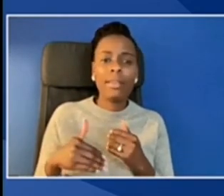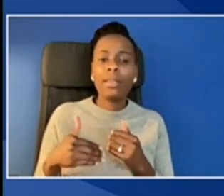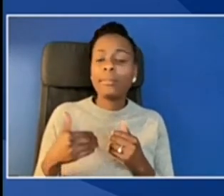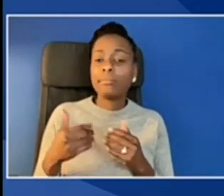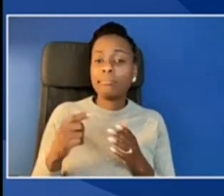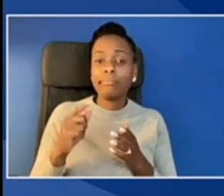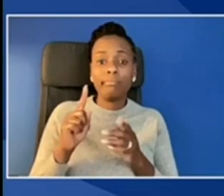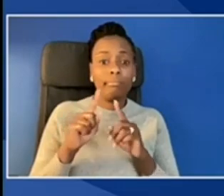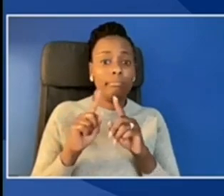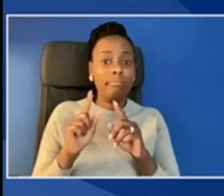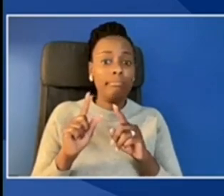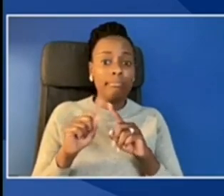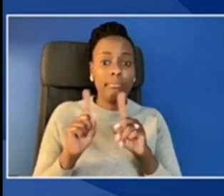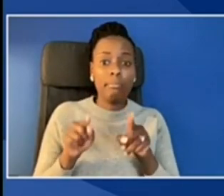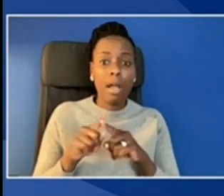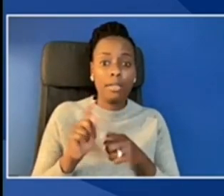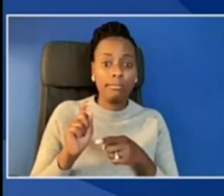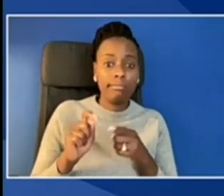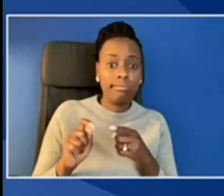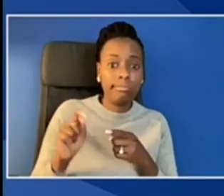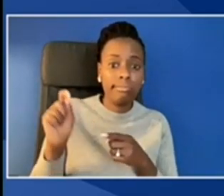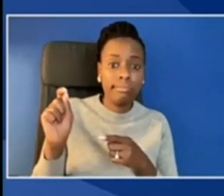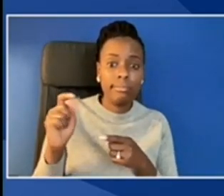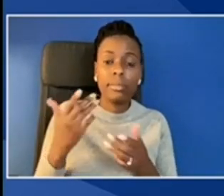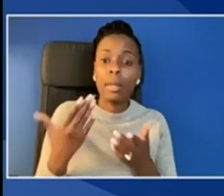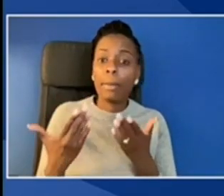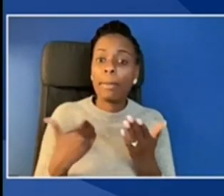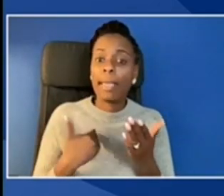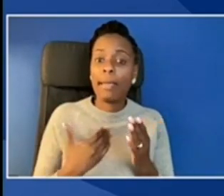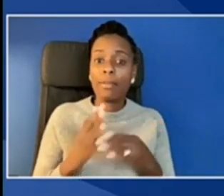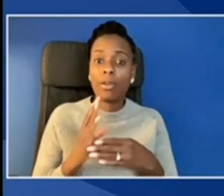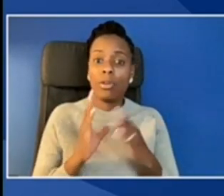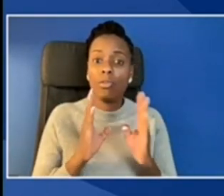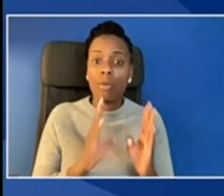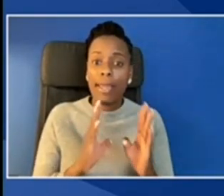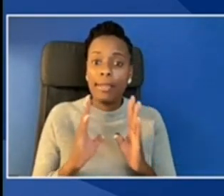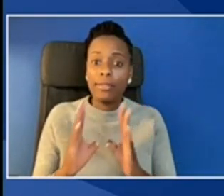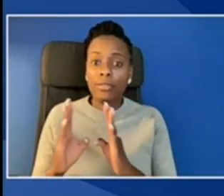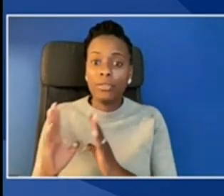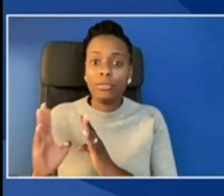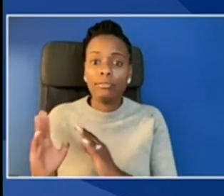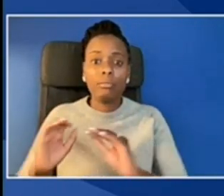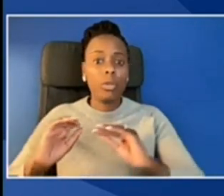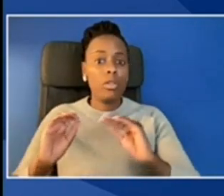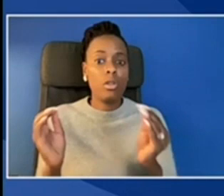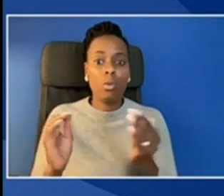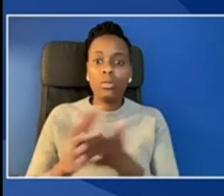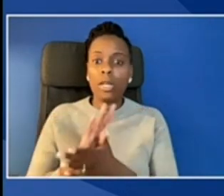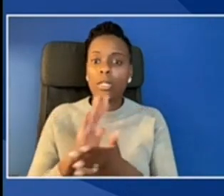boxes for these different categories we've talked about, and there's no required documentation needed after that.